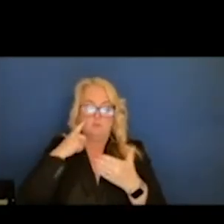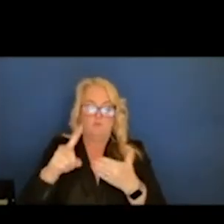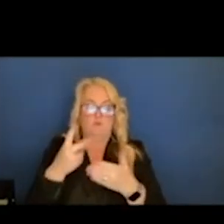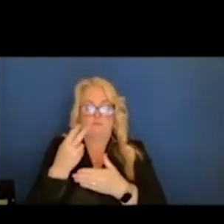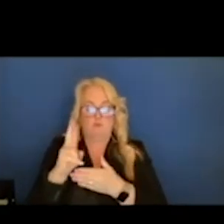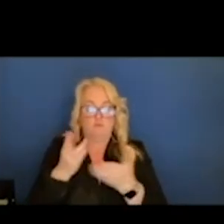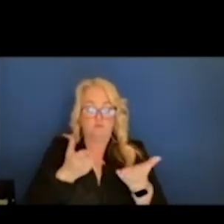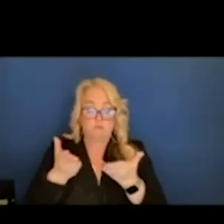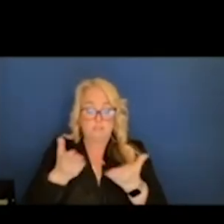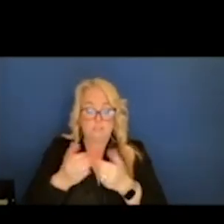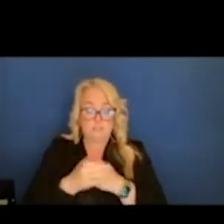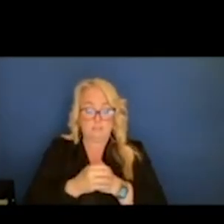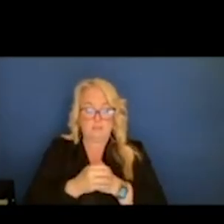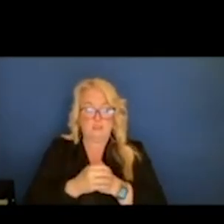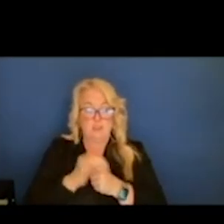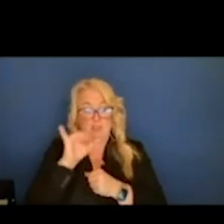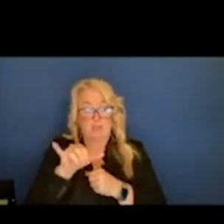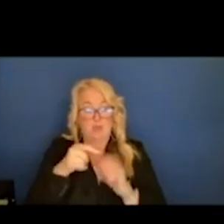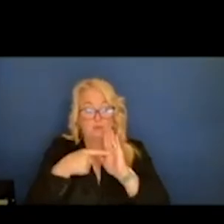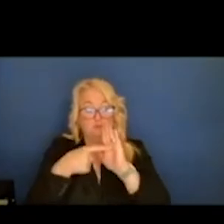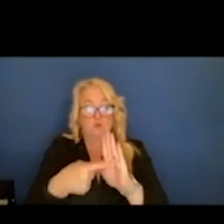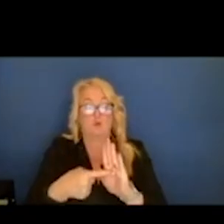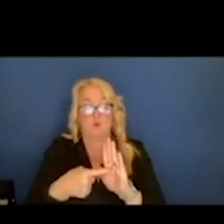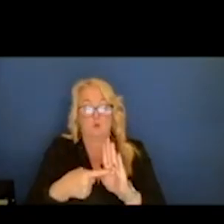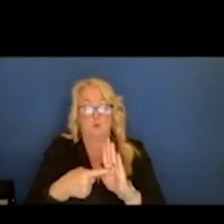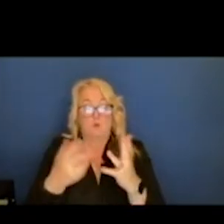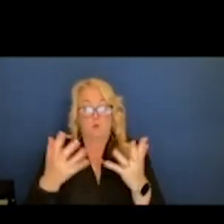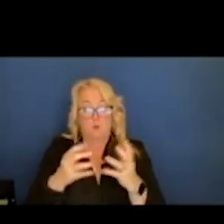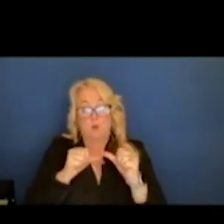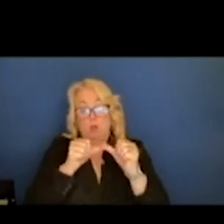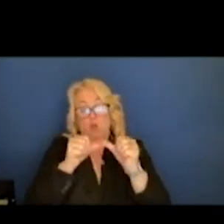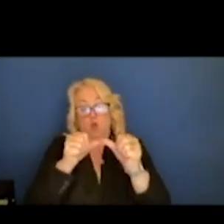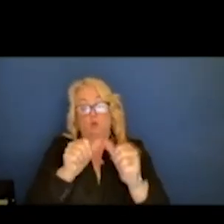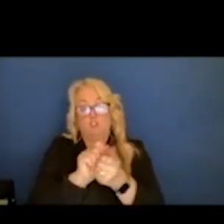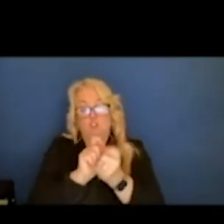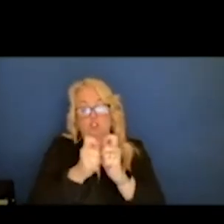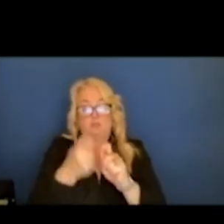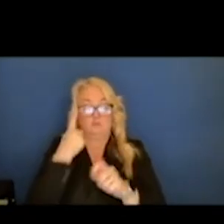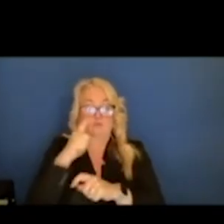These milestones illustrate the foundation and ongoing evolution of the DIF as a driver of